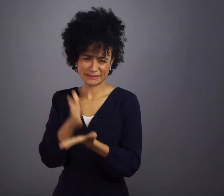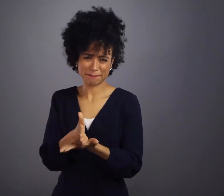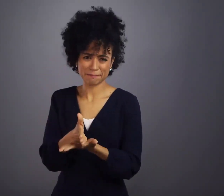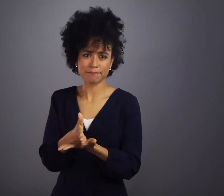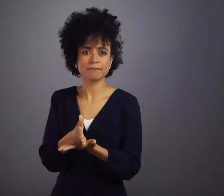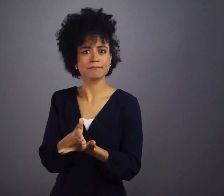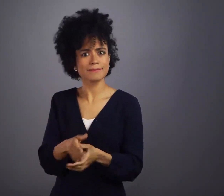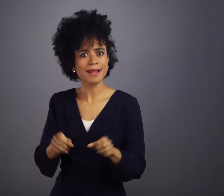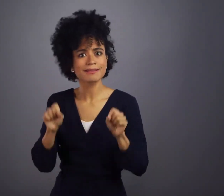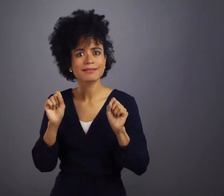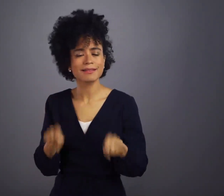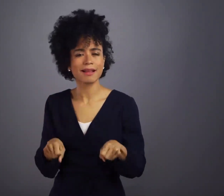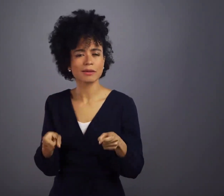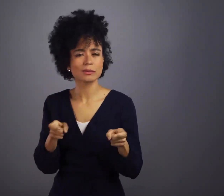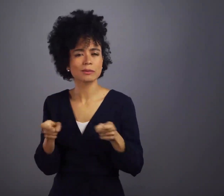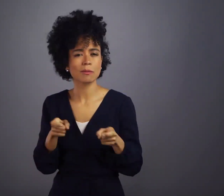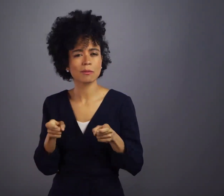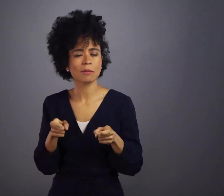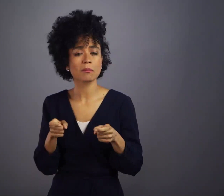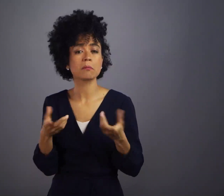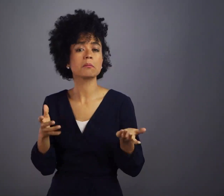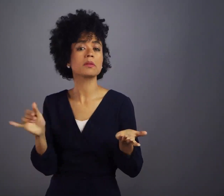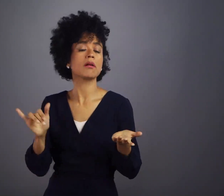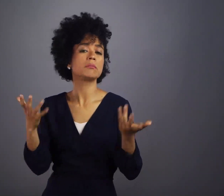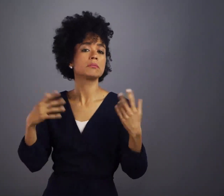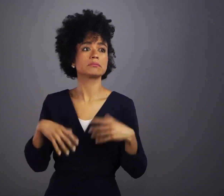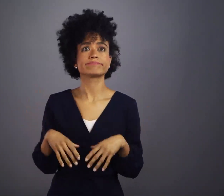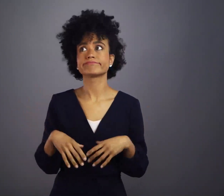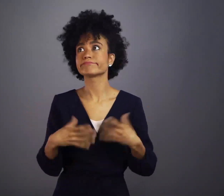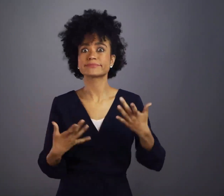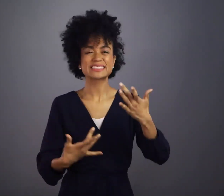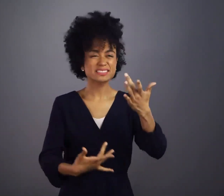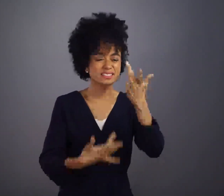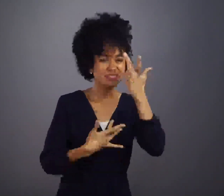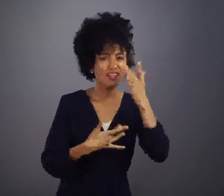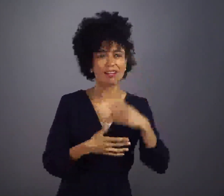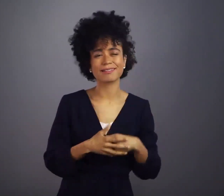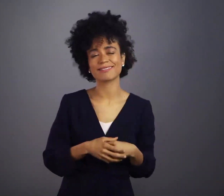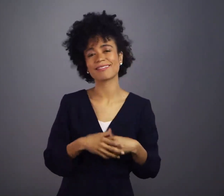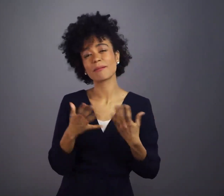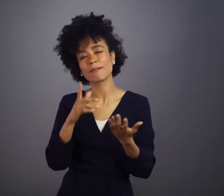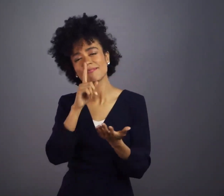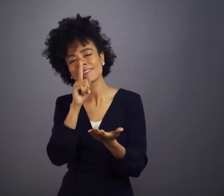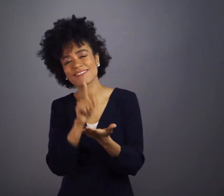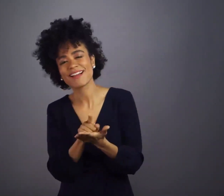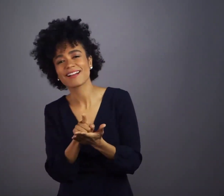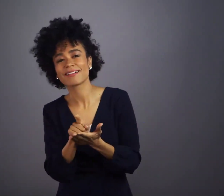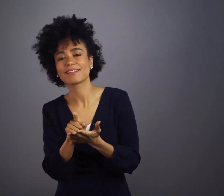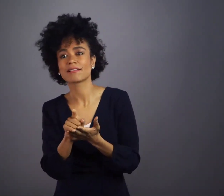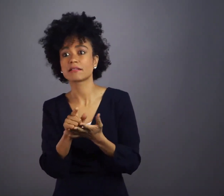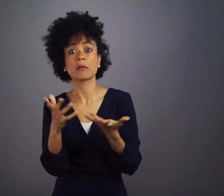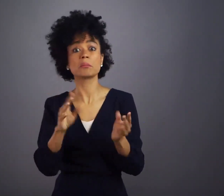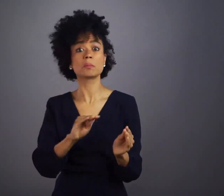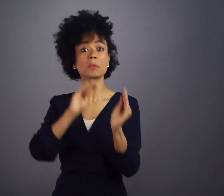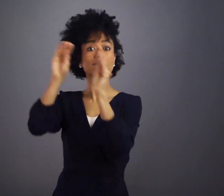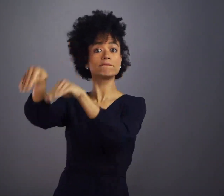If a sufficiently strong reason — ill health, falling in love, change of environment, or the warning of a doctor —